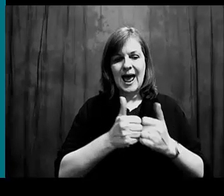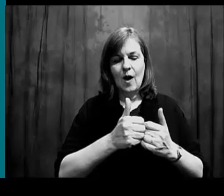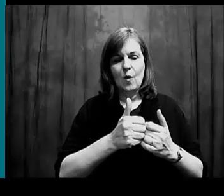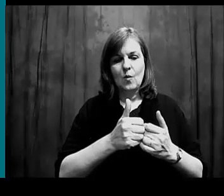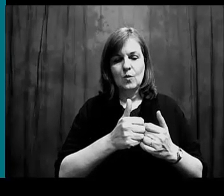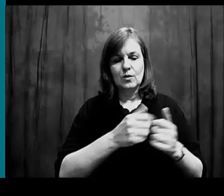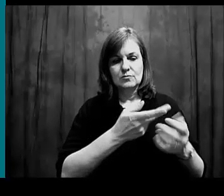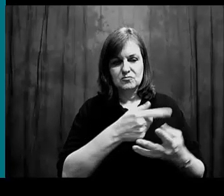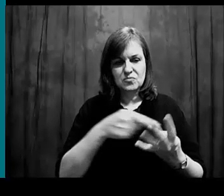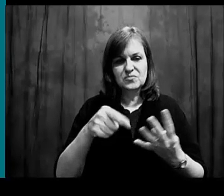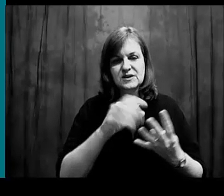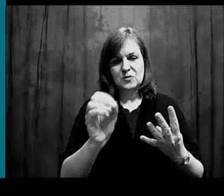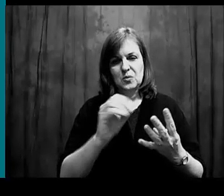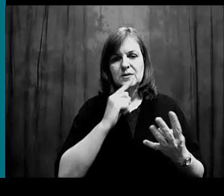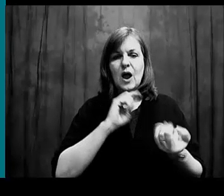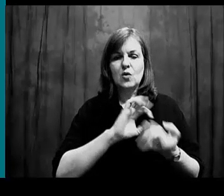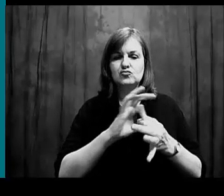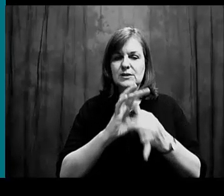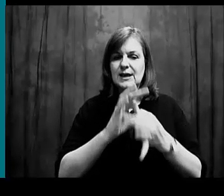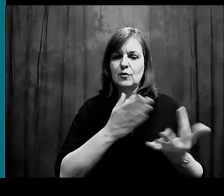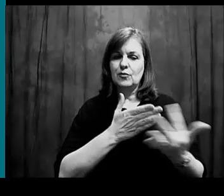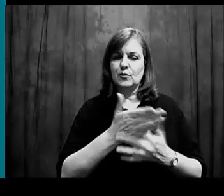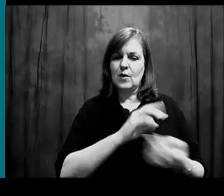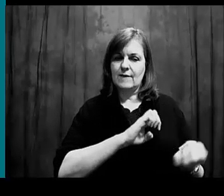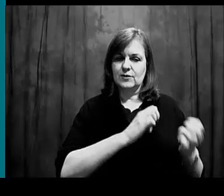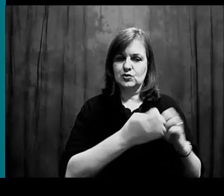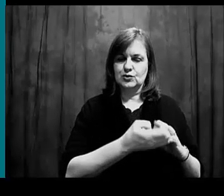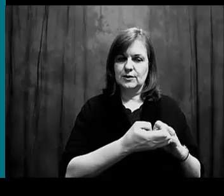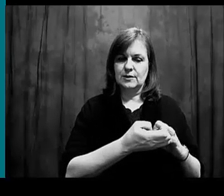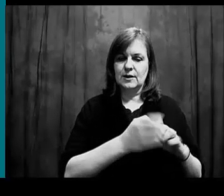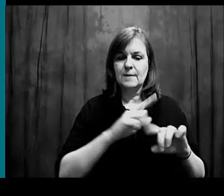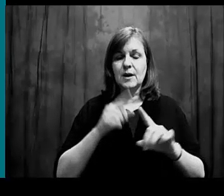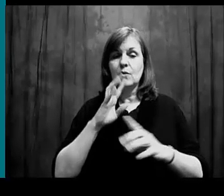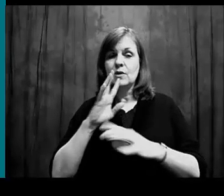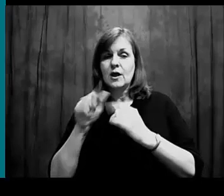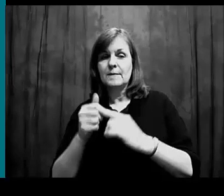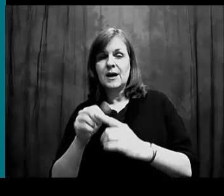actually look at systematics and bring everything together were going to use